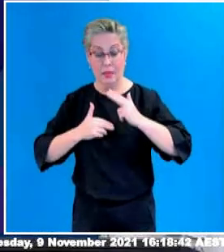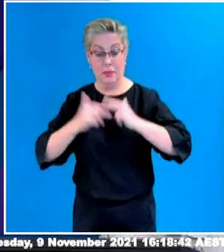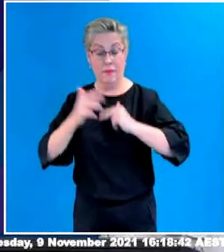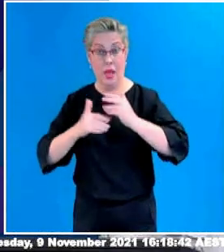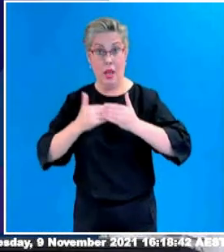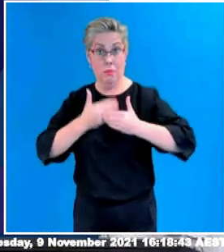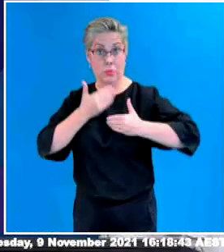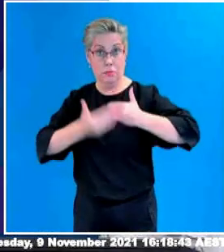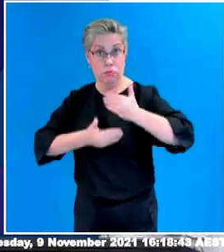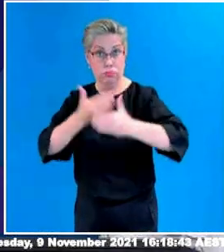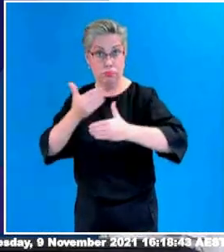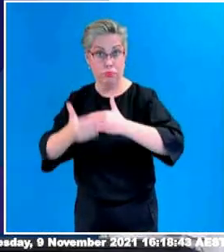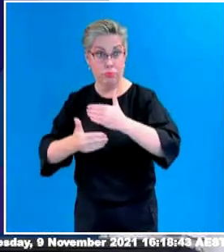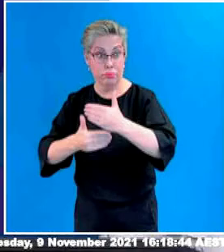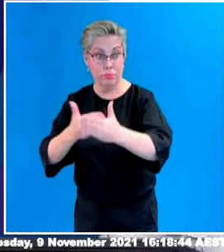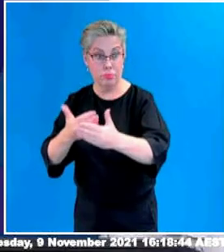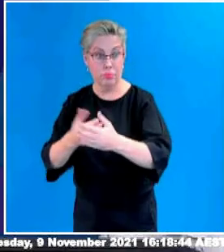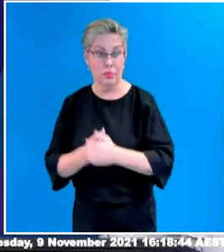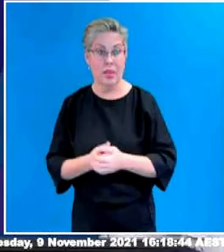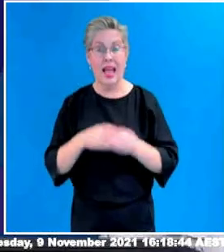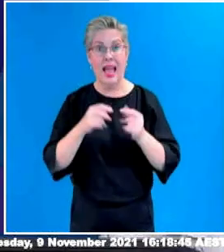Can you tell me what you mean by "attitudinal changes"?